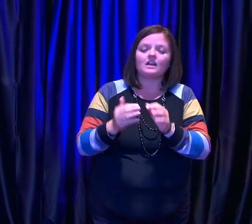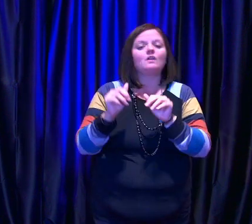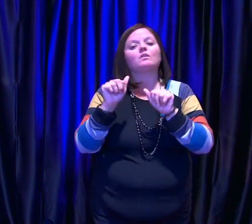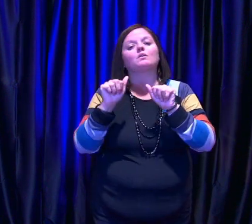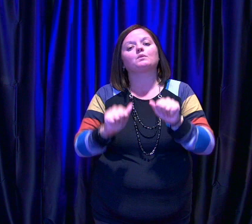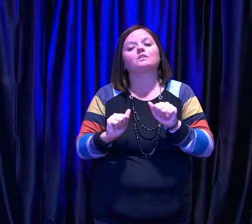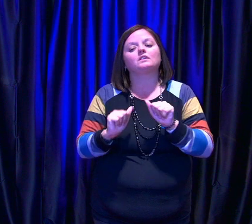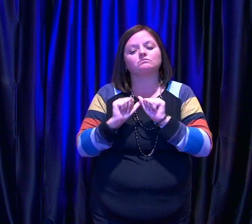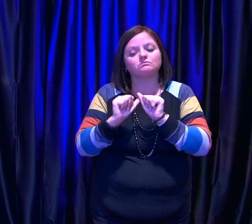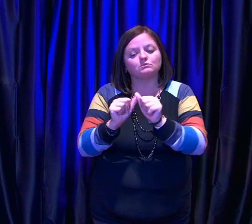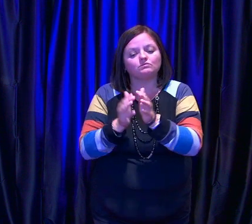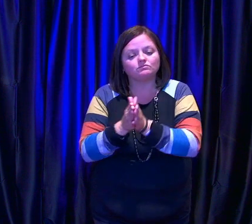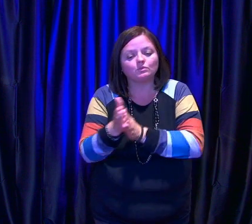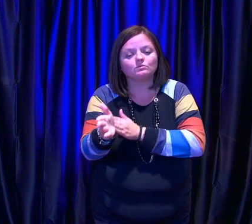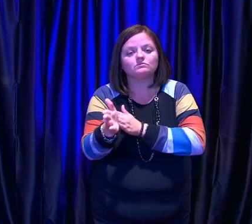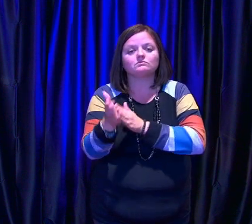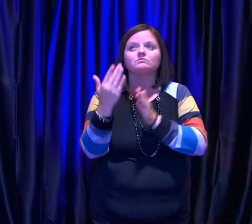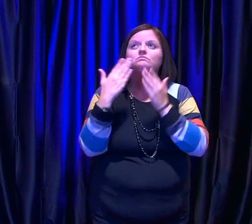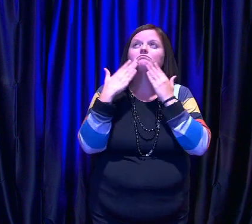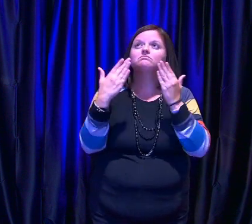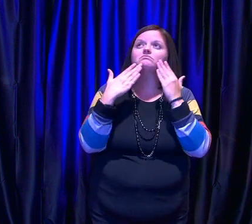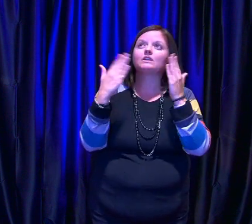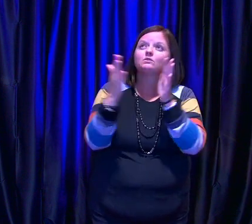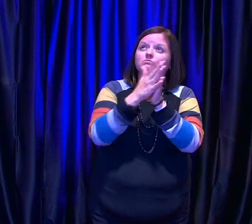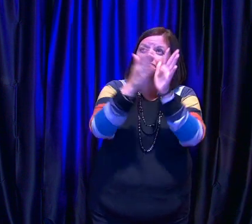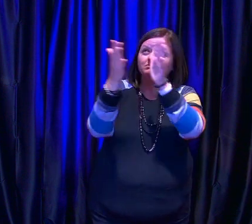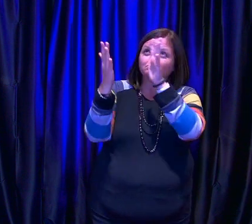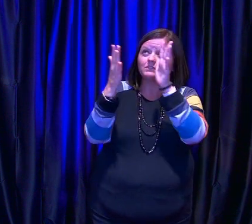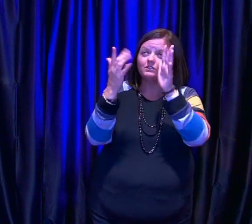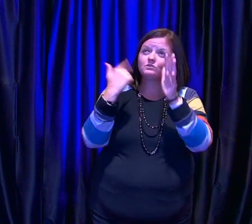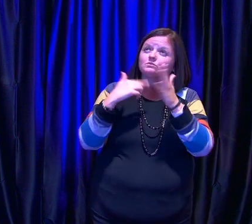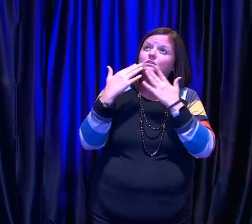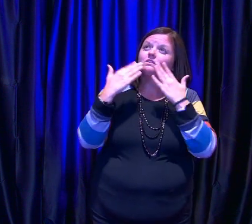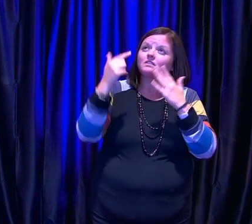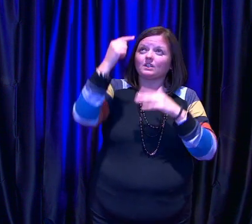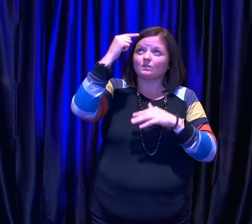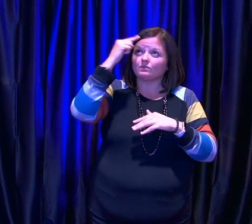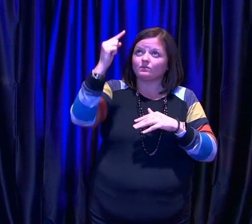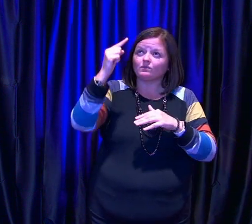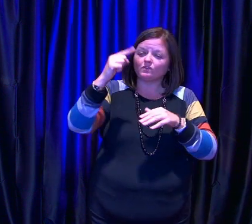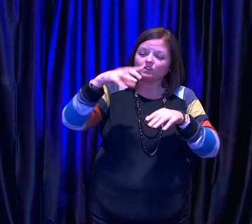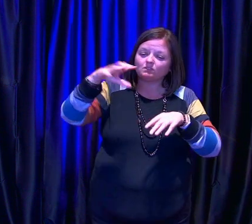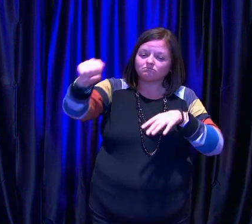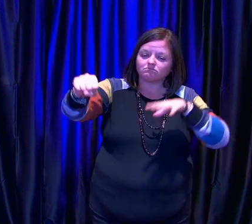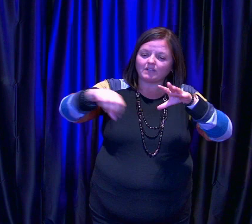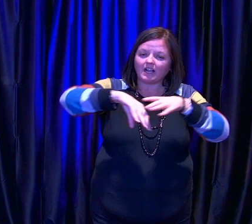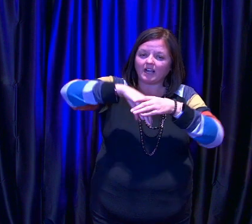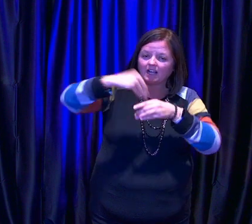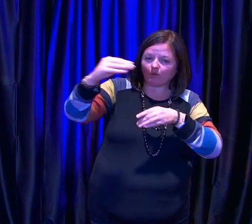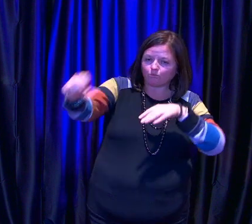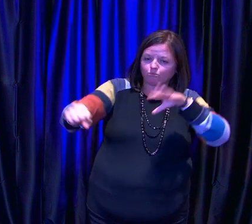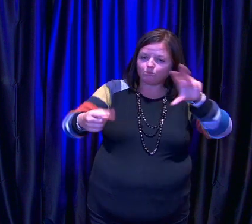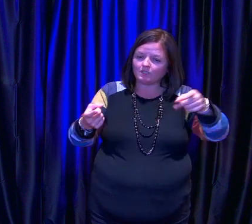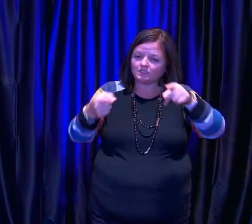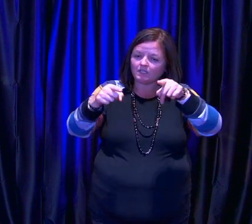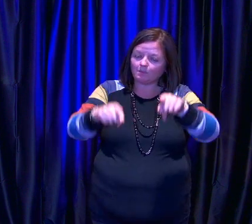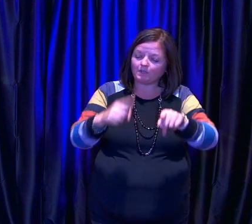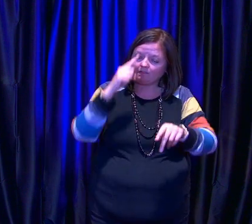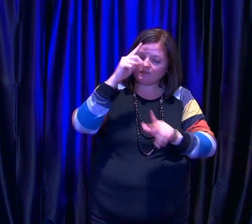forward we thank you and praise you we we thank you for outreach that is happening for people that are speaking to their